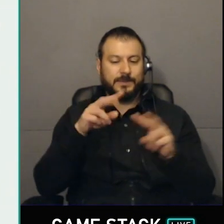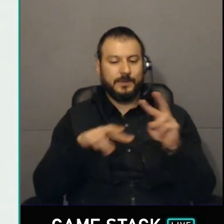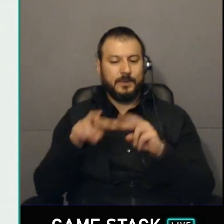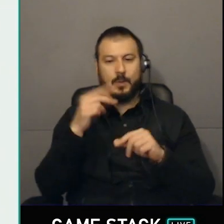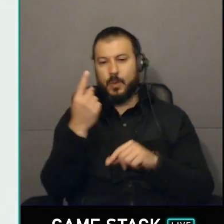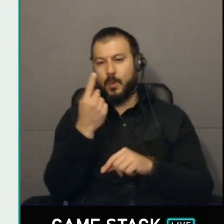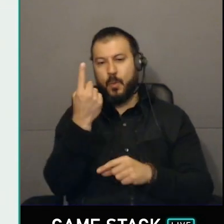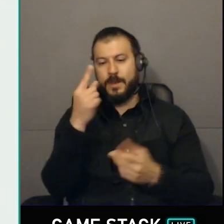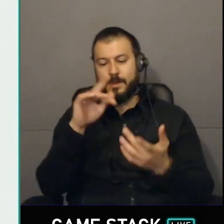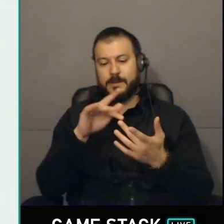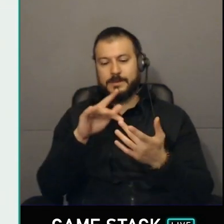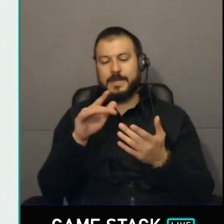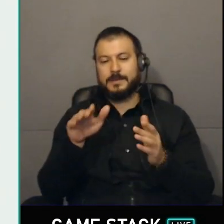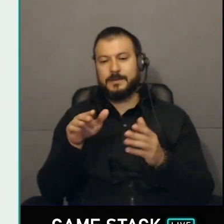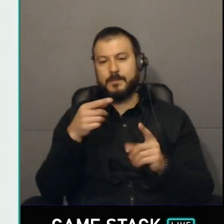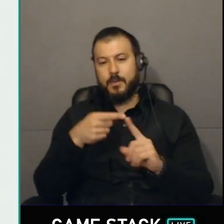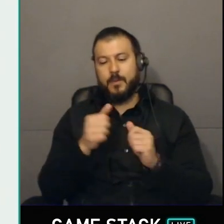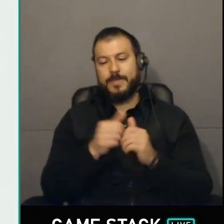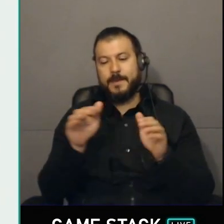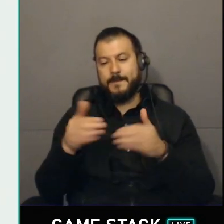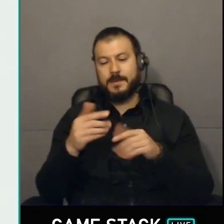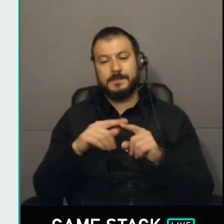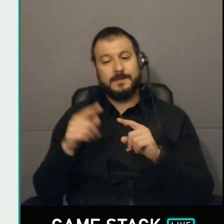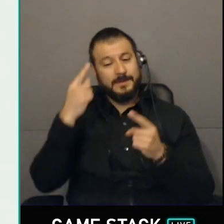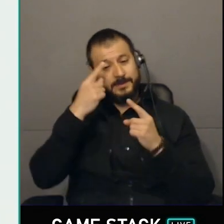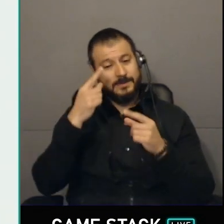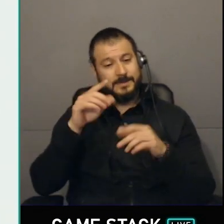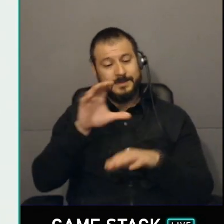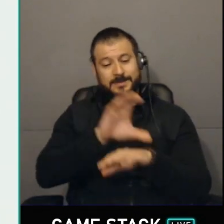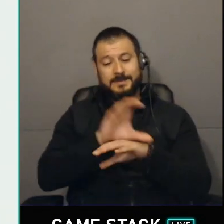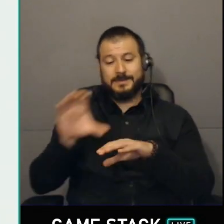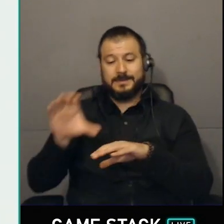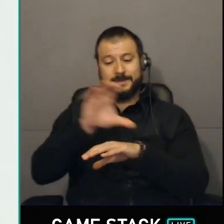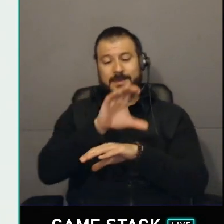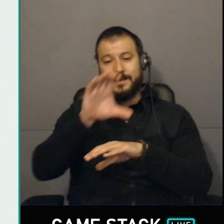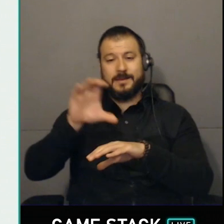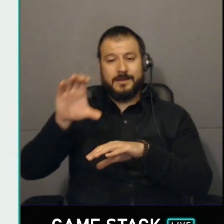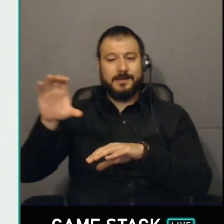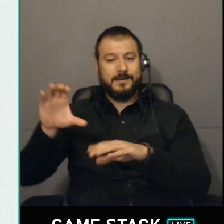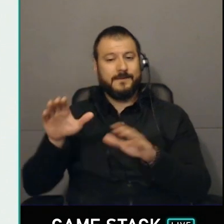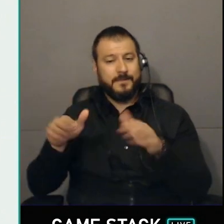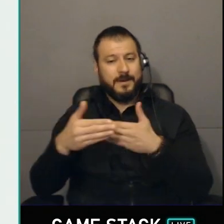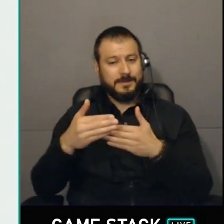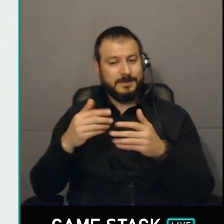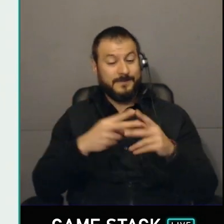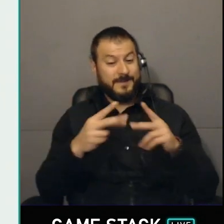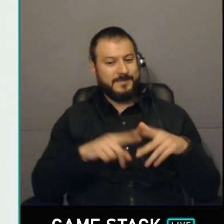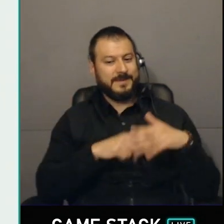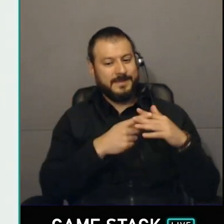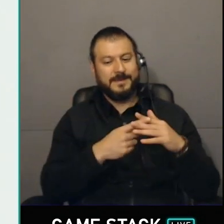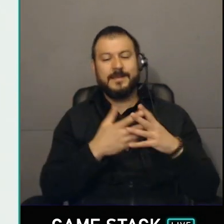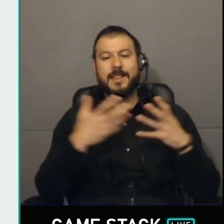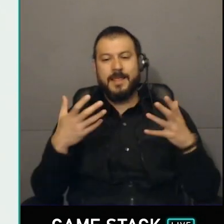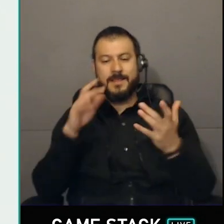But if we consider our stack of boxes from the very beginning, there's a lot of contact points involved, and that central box